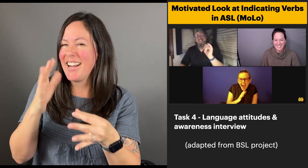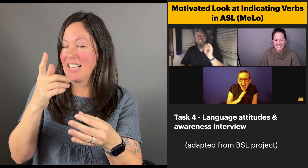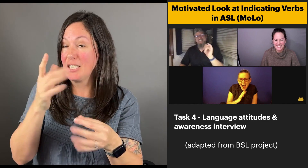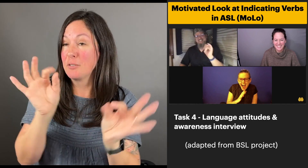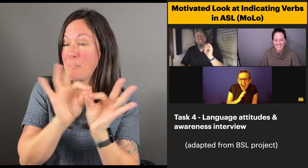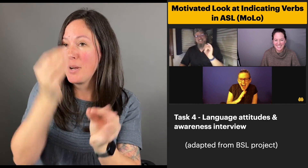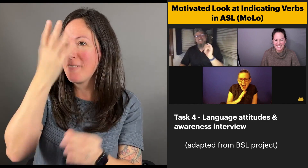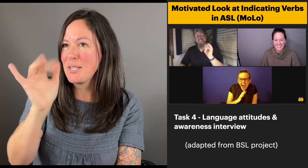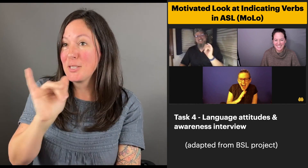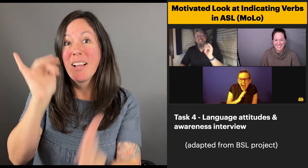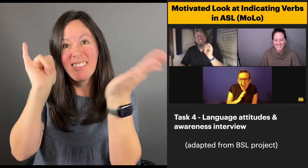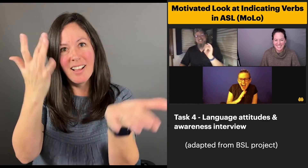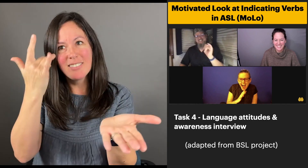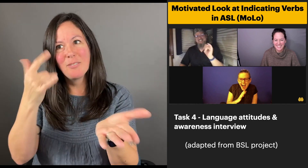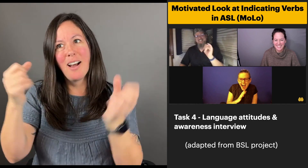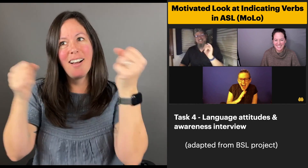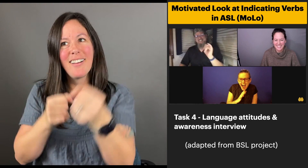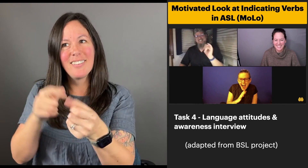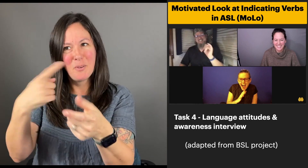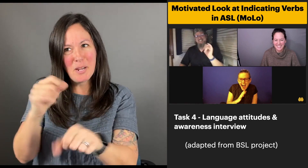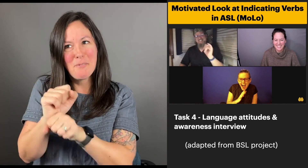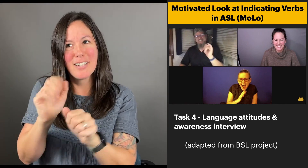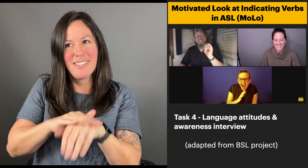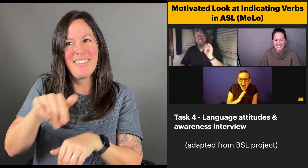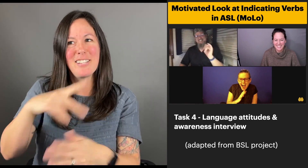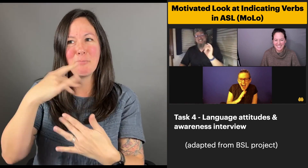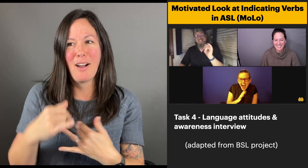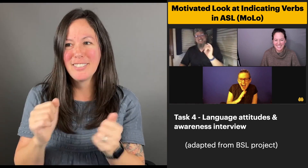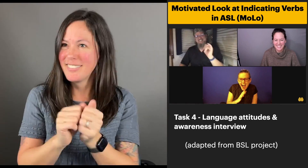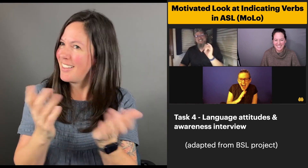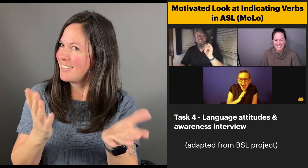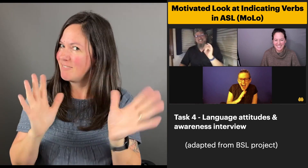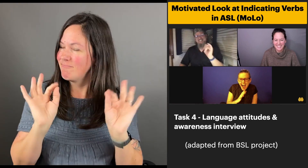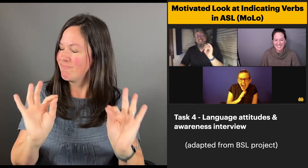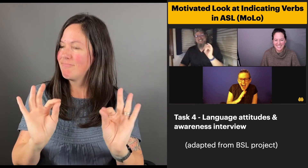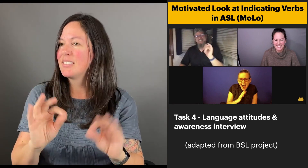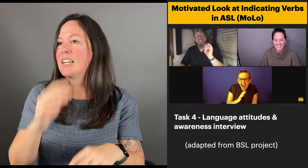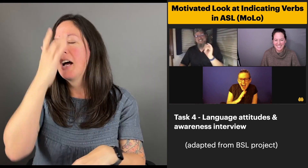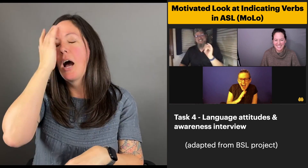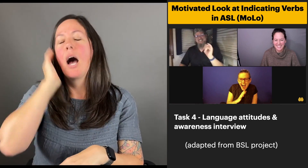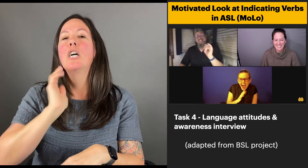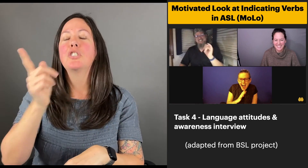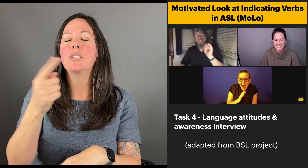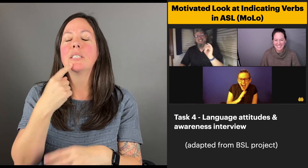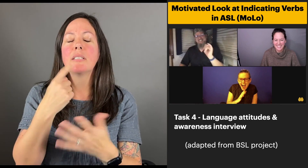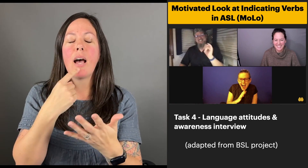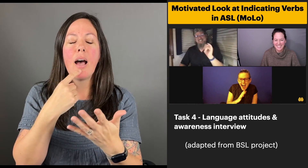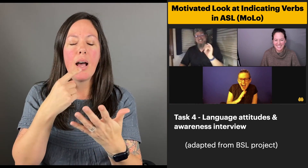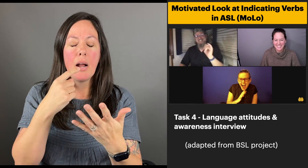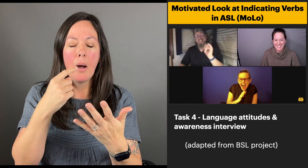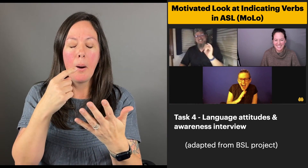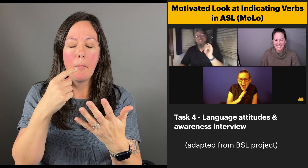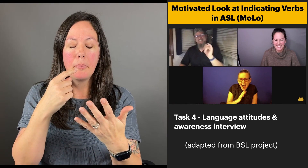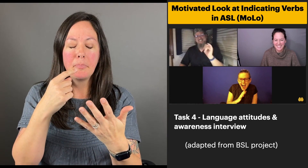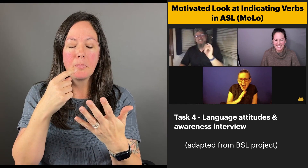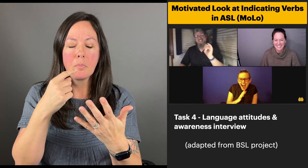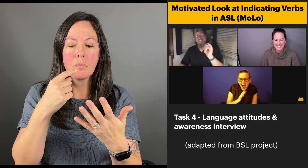data but Emily is also correct it's also important information which is a good reason for having a collaborator be also